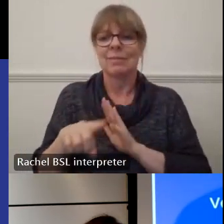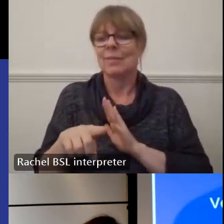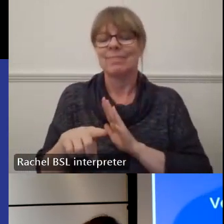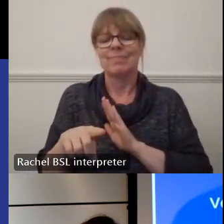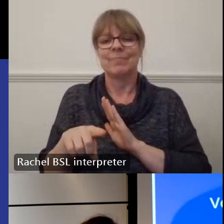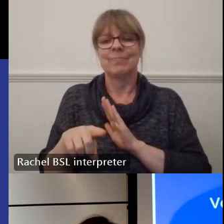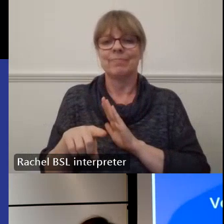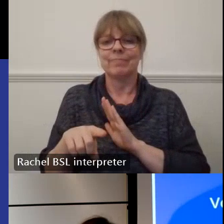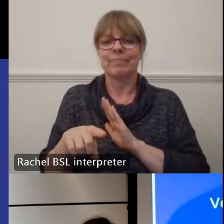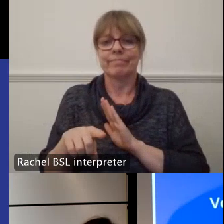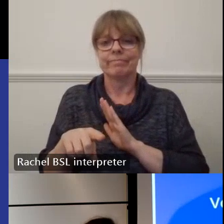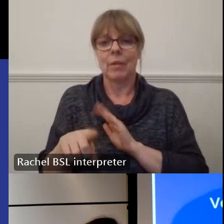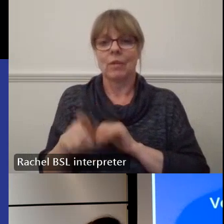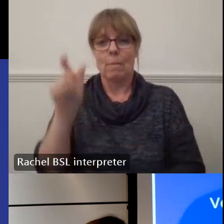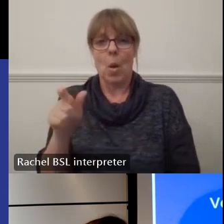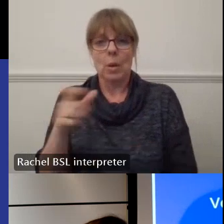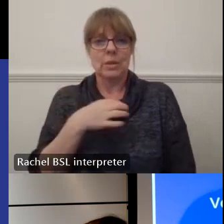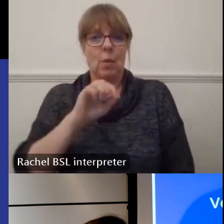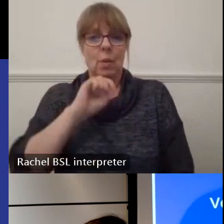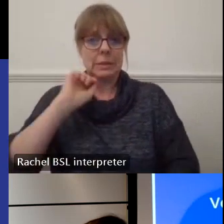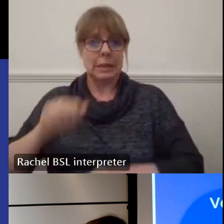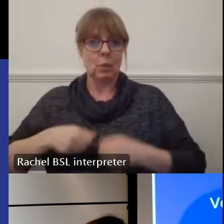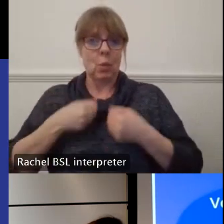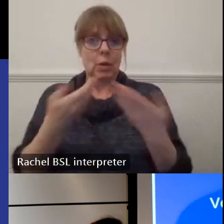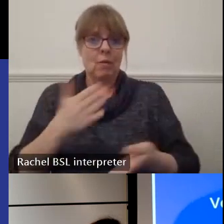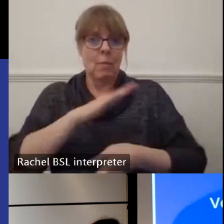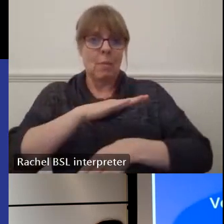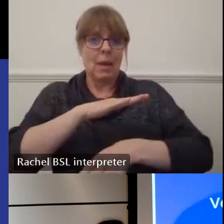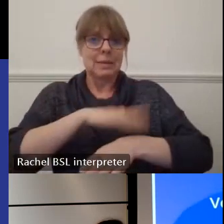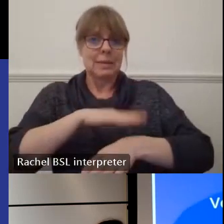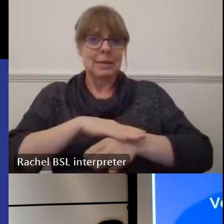freely, which is an absolute privilege for the organisations, to then turn up